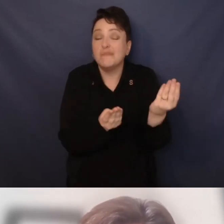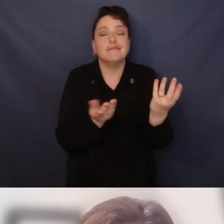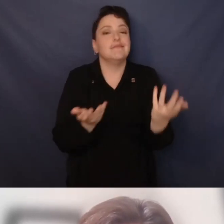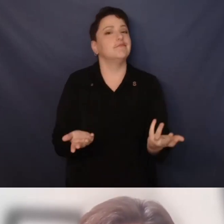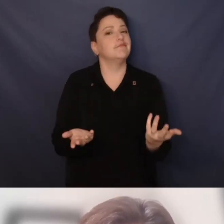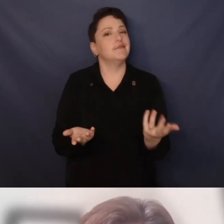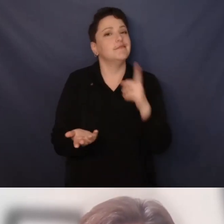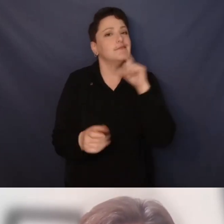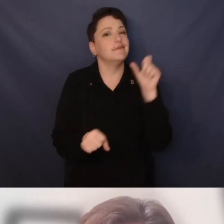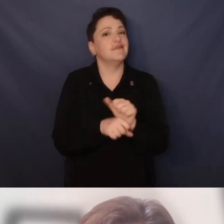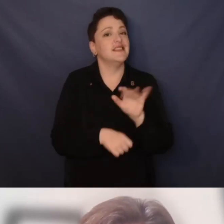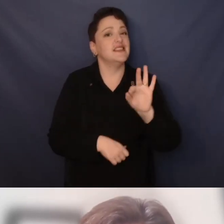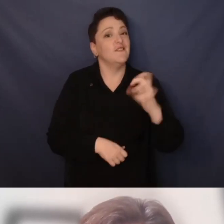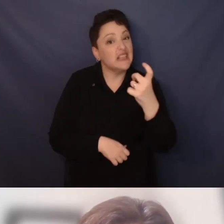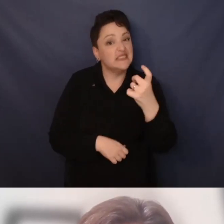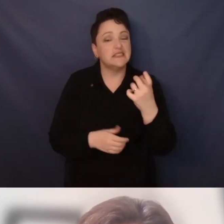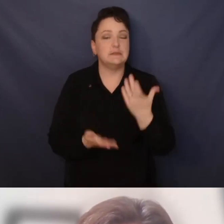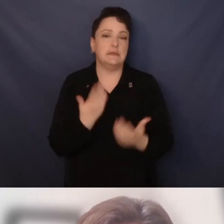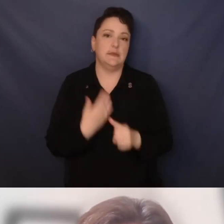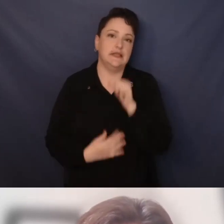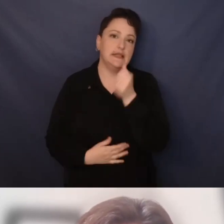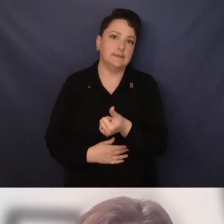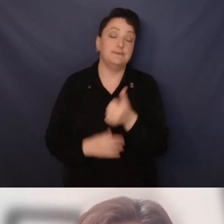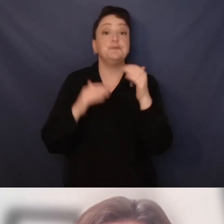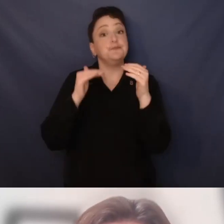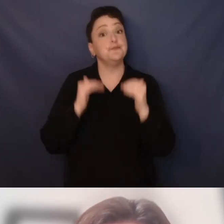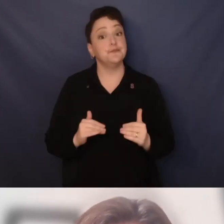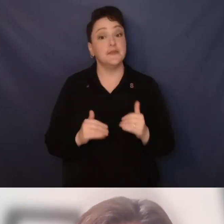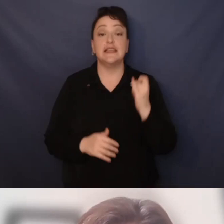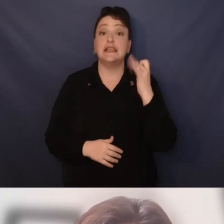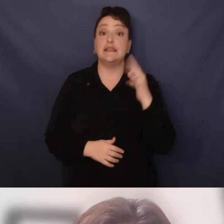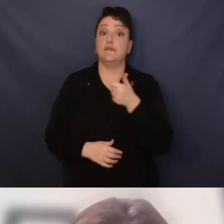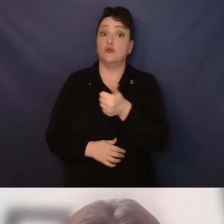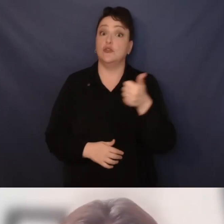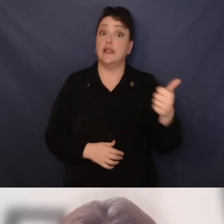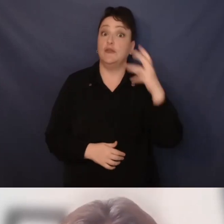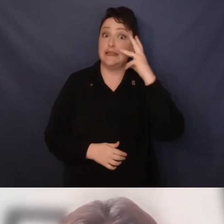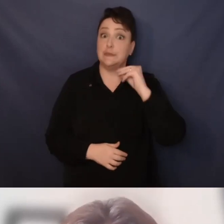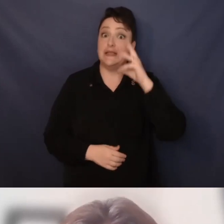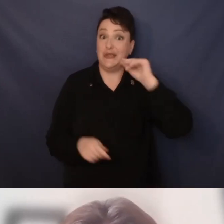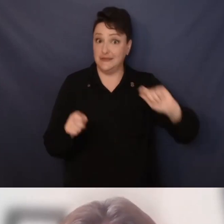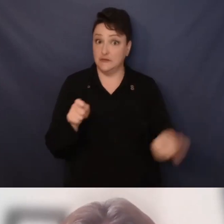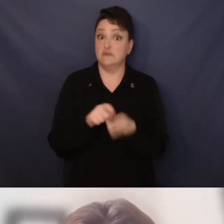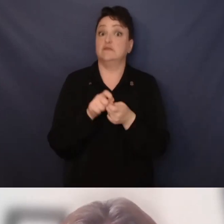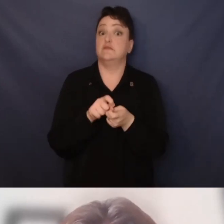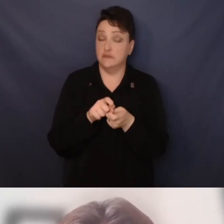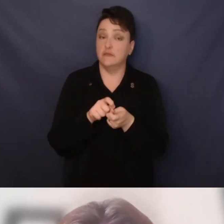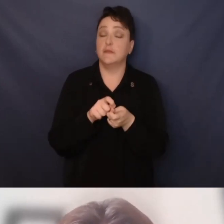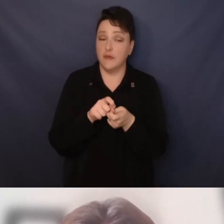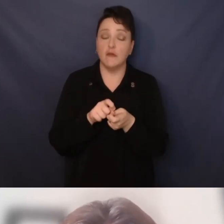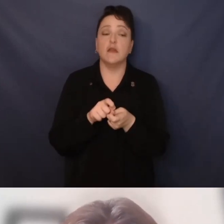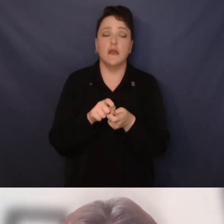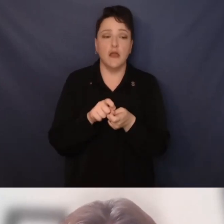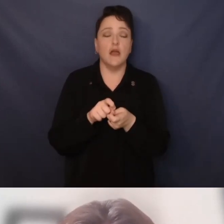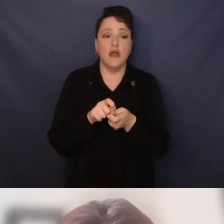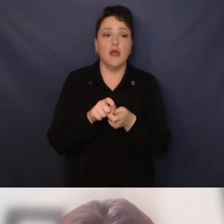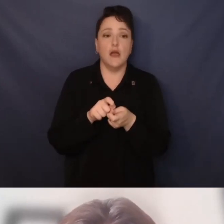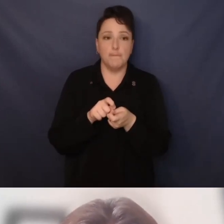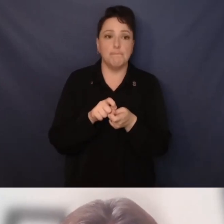And also, if you are a person who has experienced retaliation, I don't have a path forward for you,